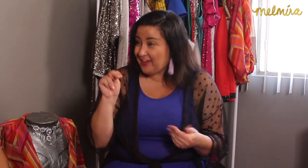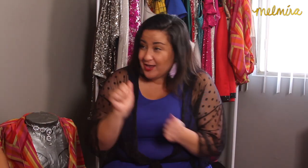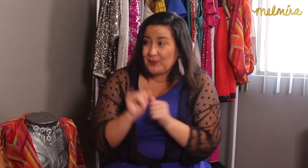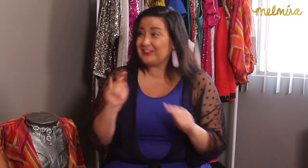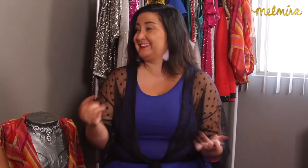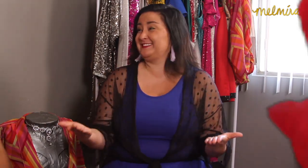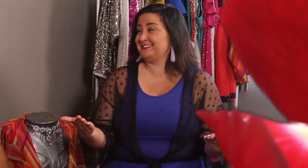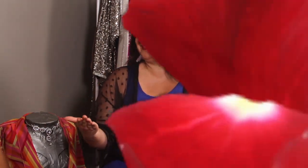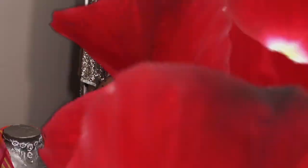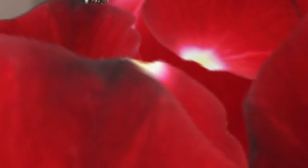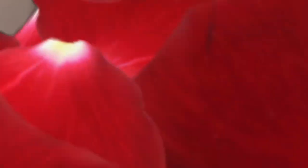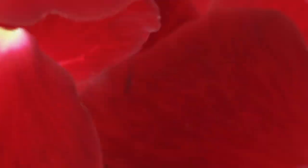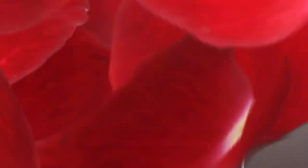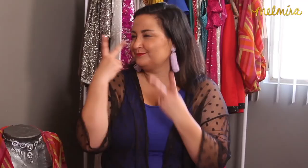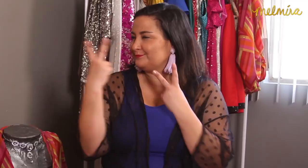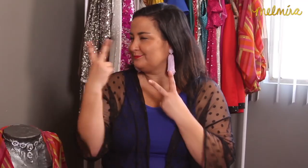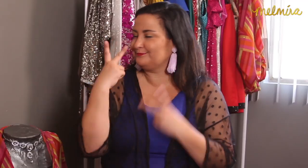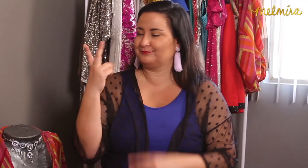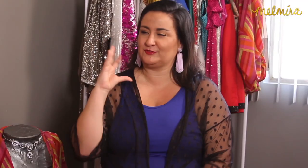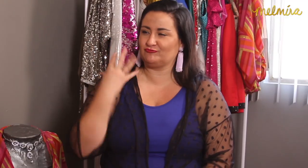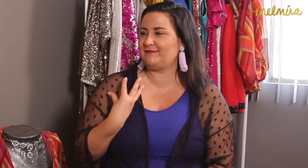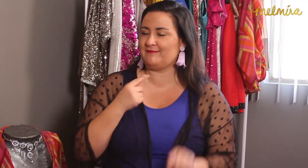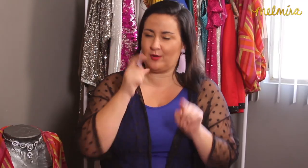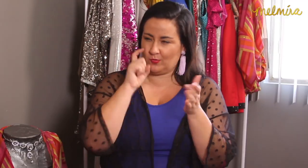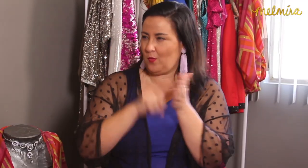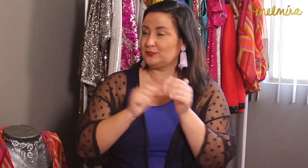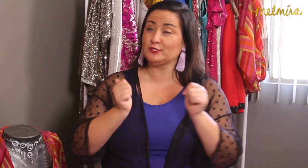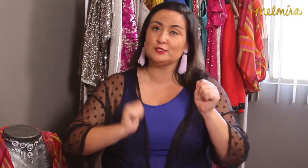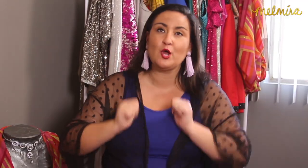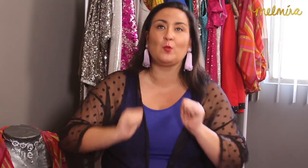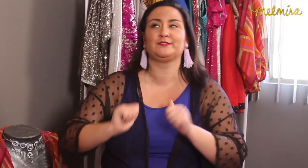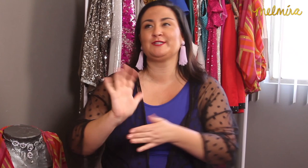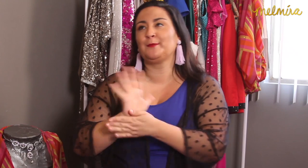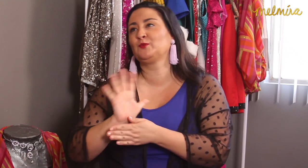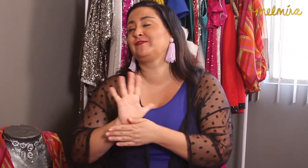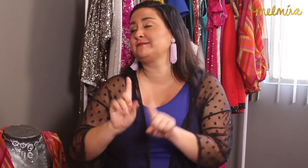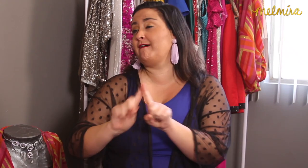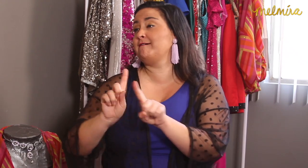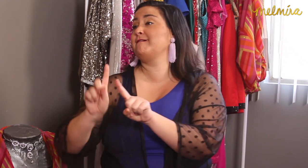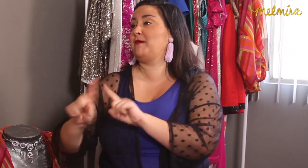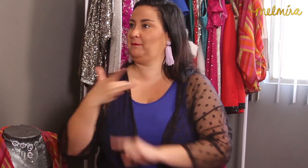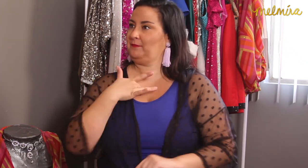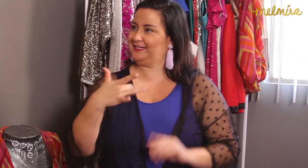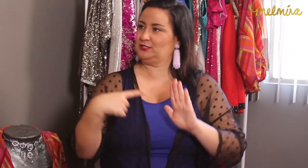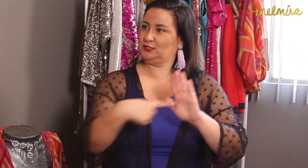Have fun with it. I've seen drag in shows and movies, and in a variety of